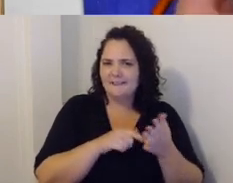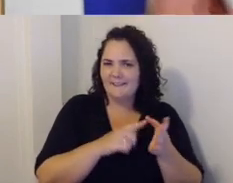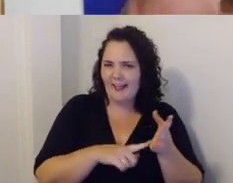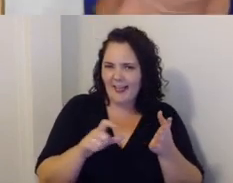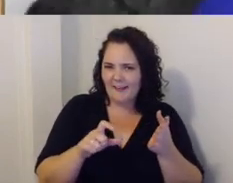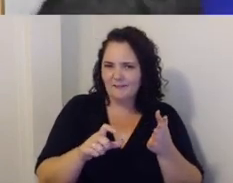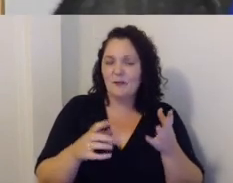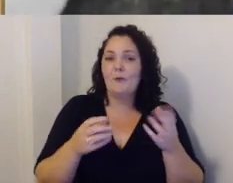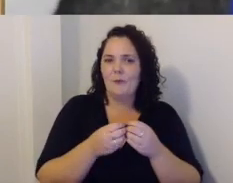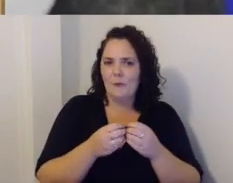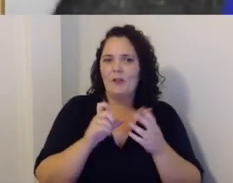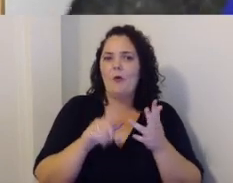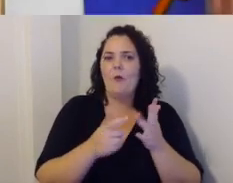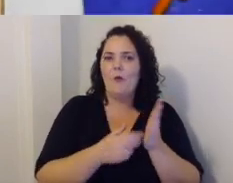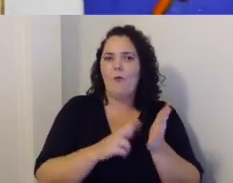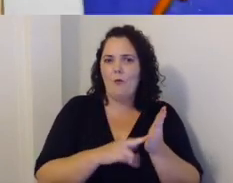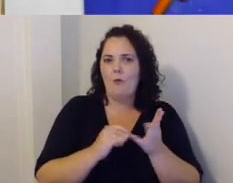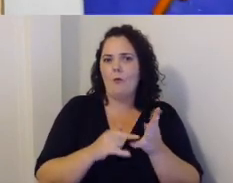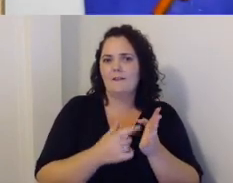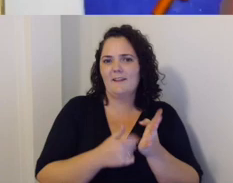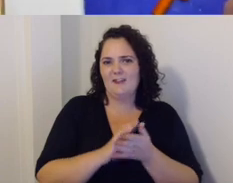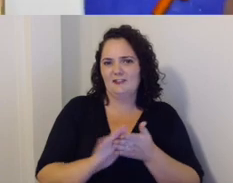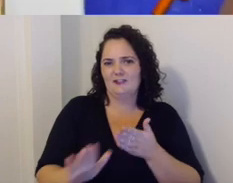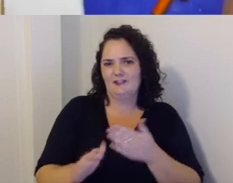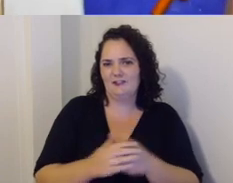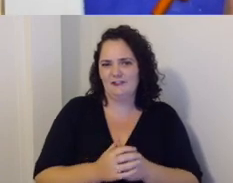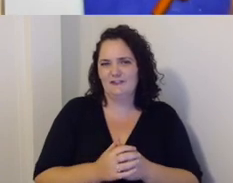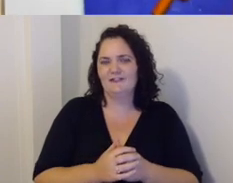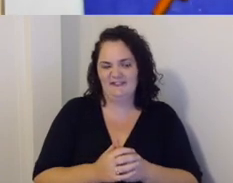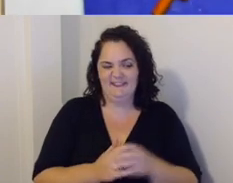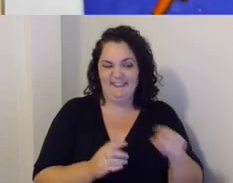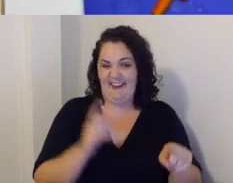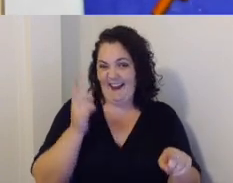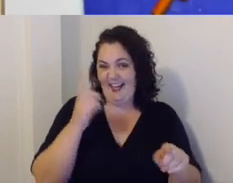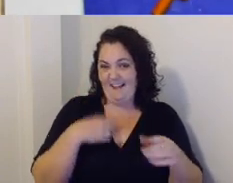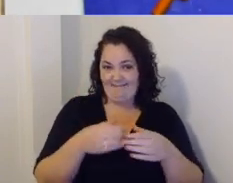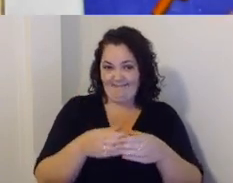Alright so we have talcum powder there and then this is just ordinary corn starch and cornstarch